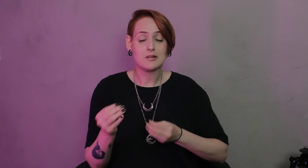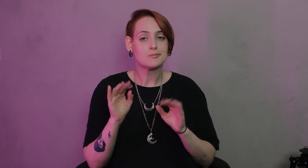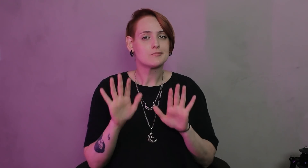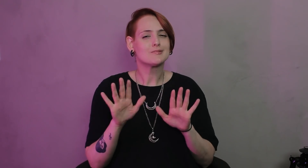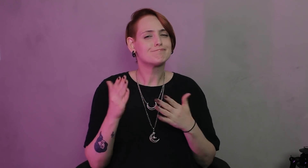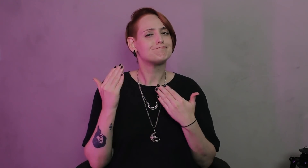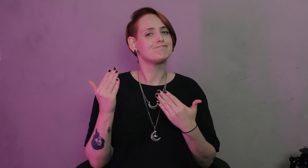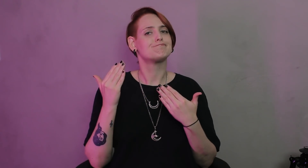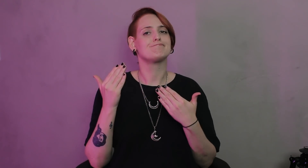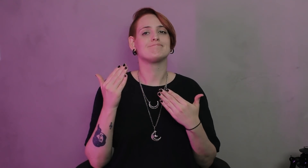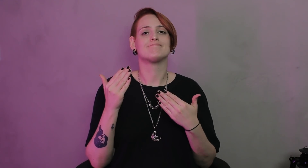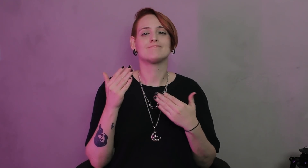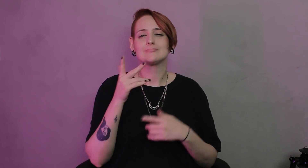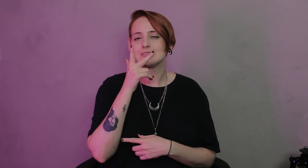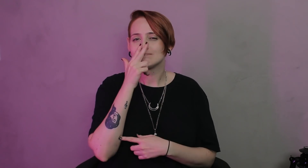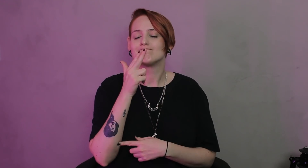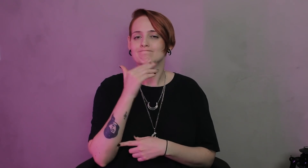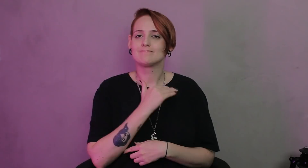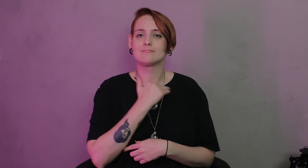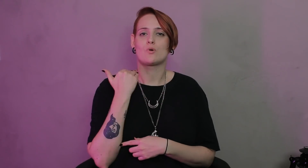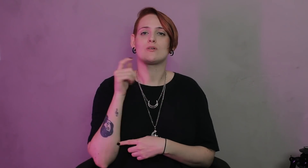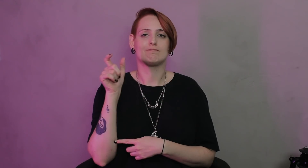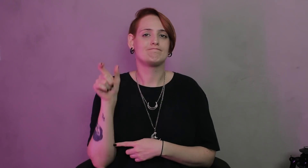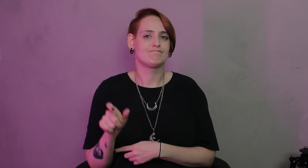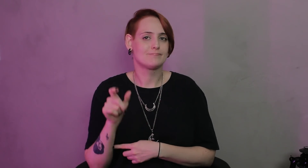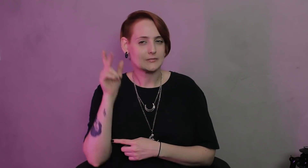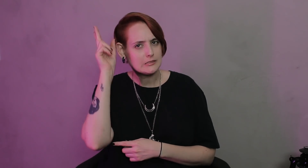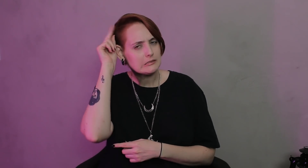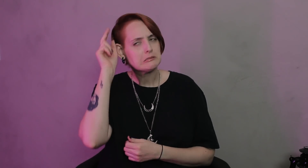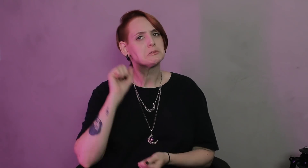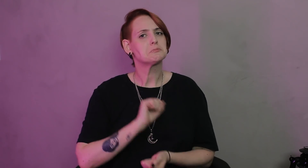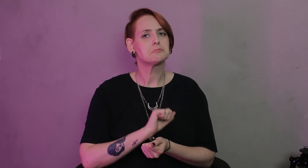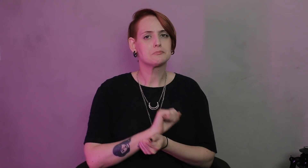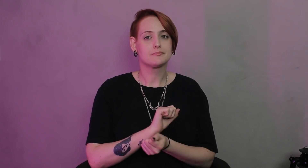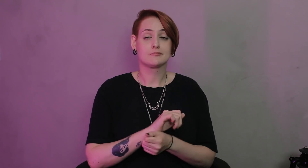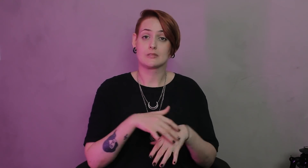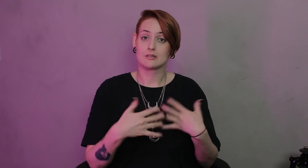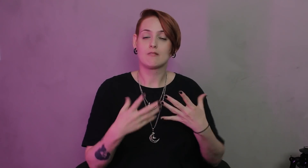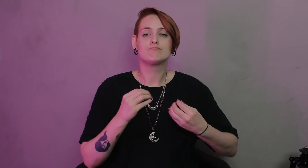but soon became suspicious of her death